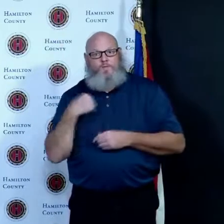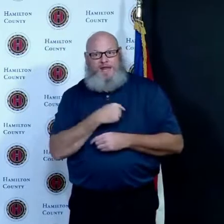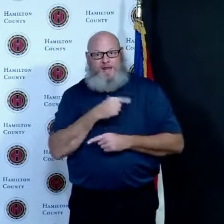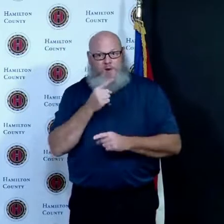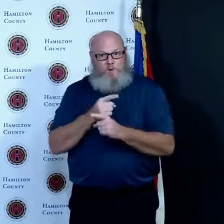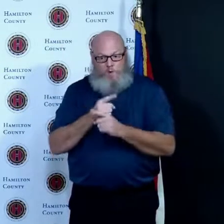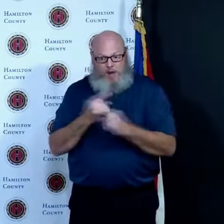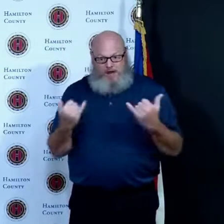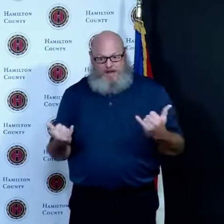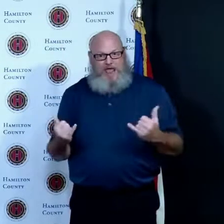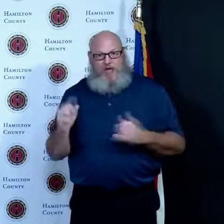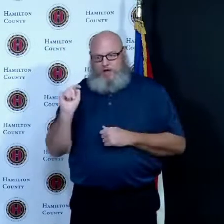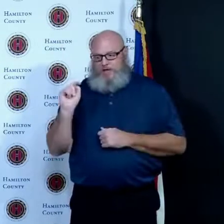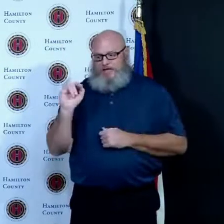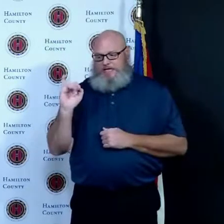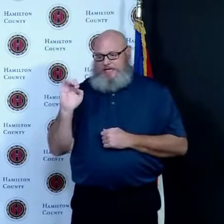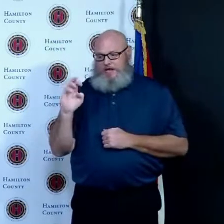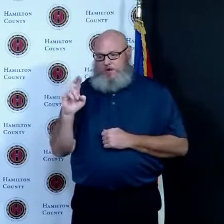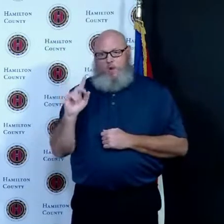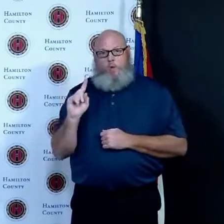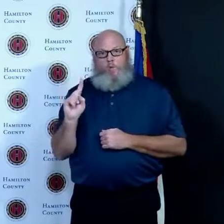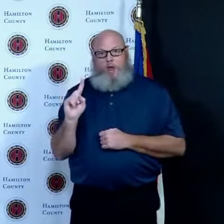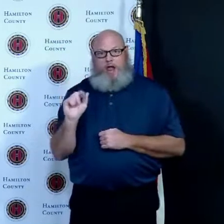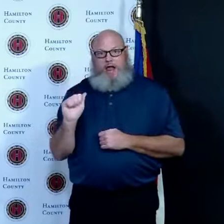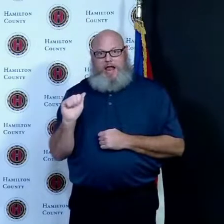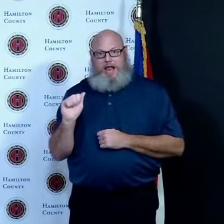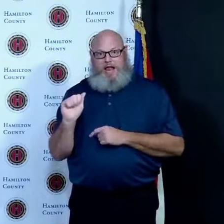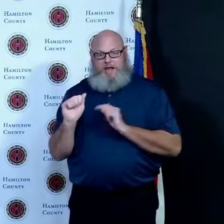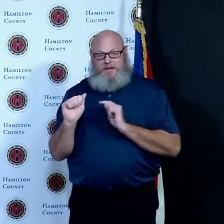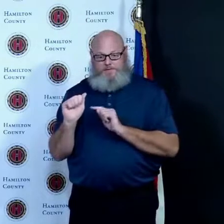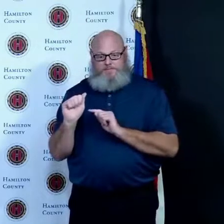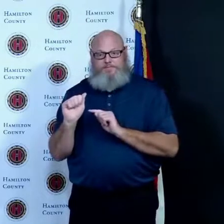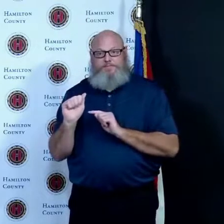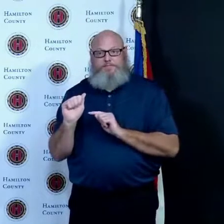it's the first responders folks in congregate care settings that are elderly